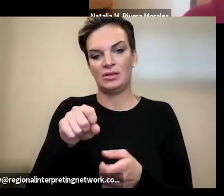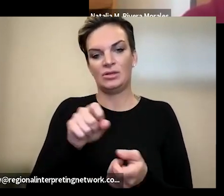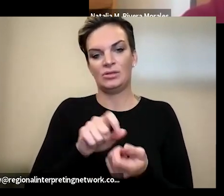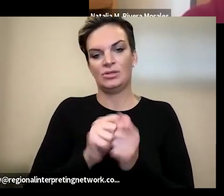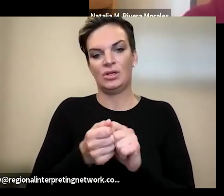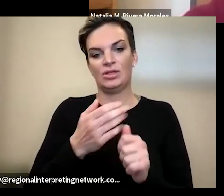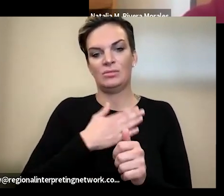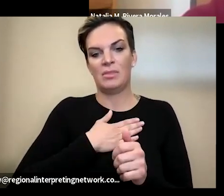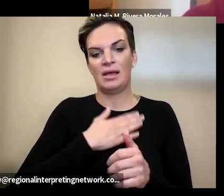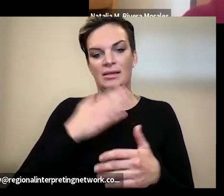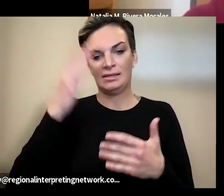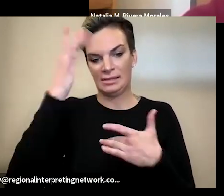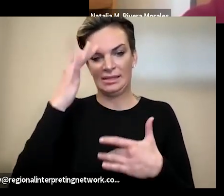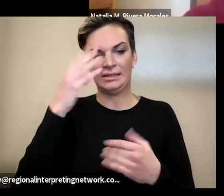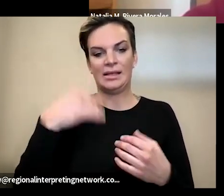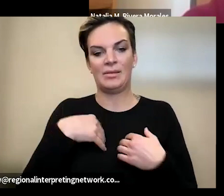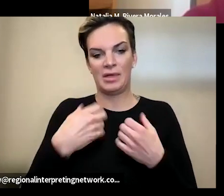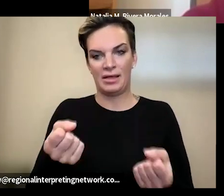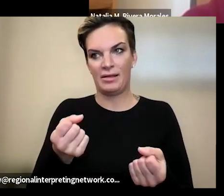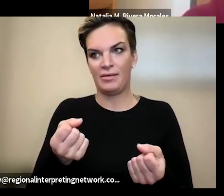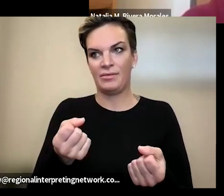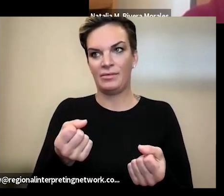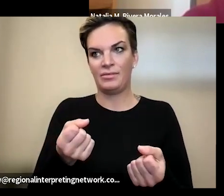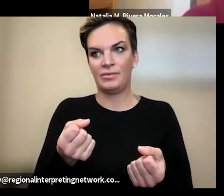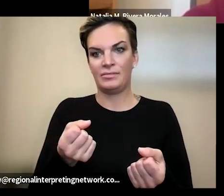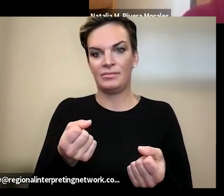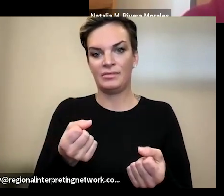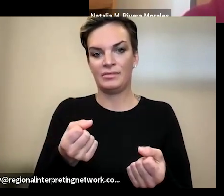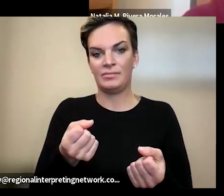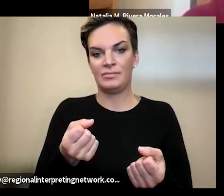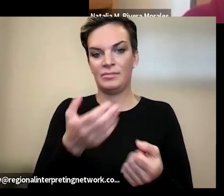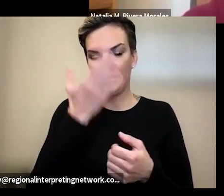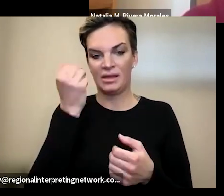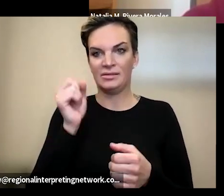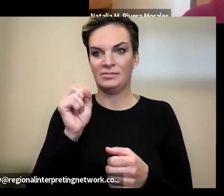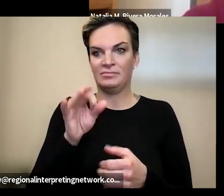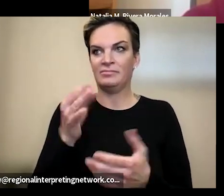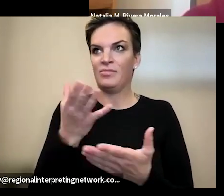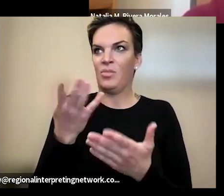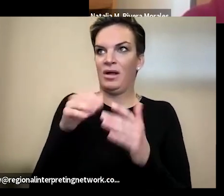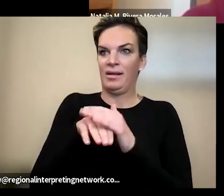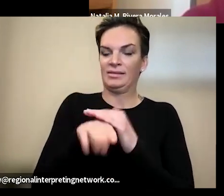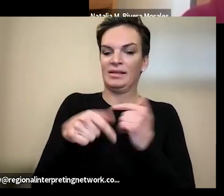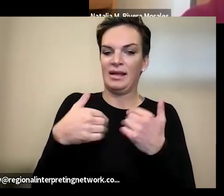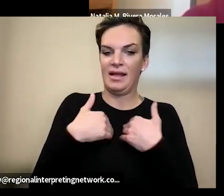of my disease and my health entirely because of what access I have to health insurance. I think